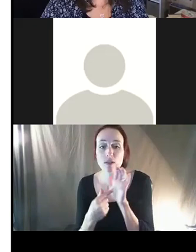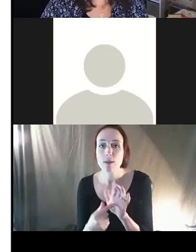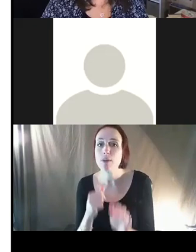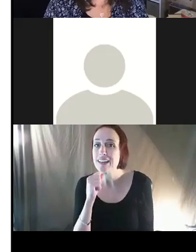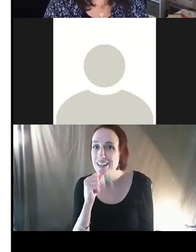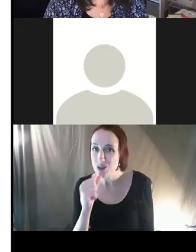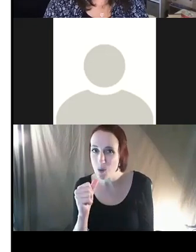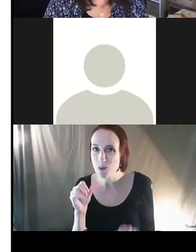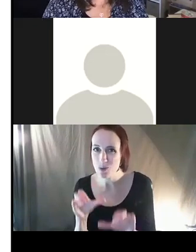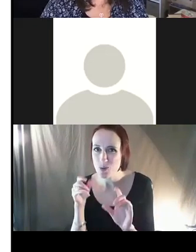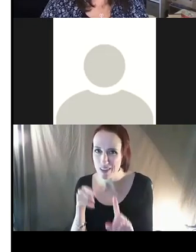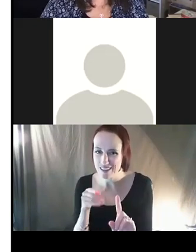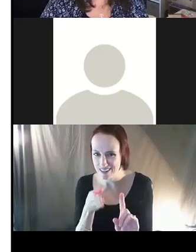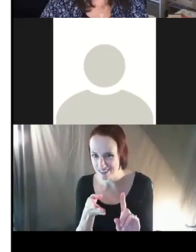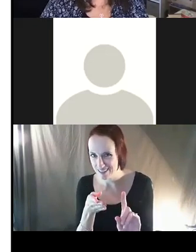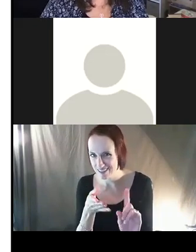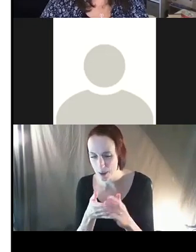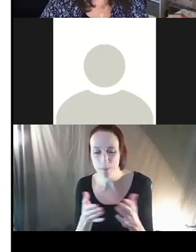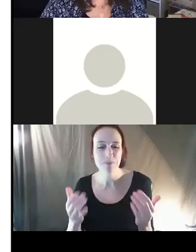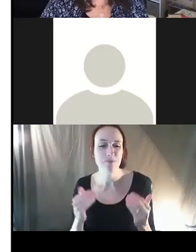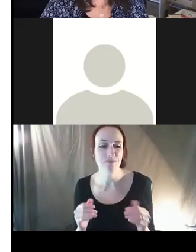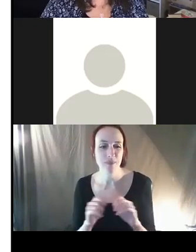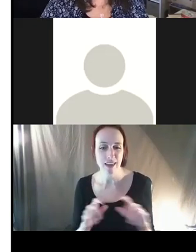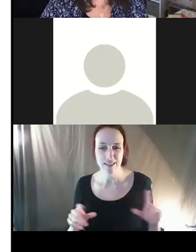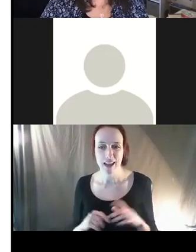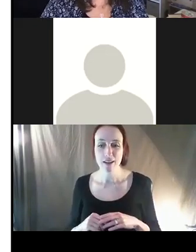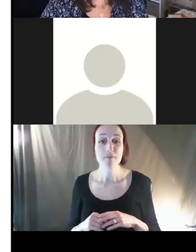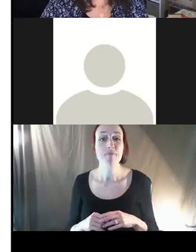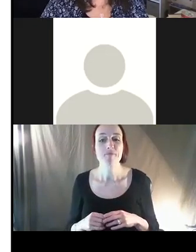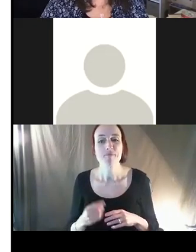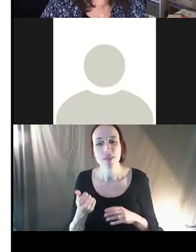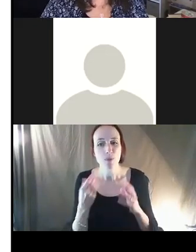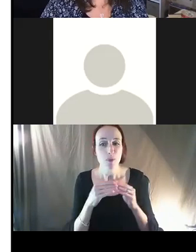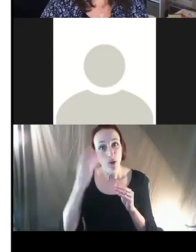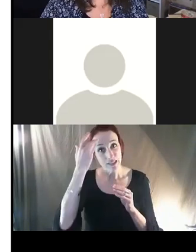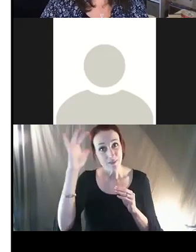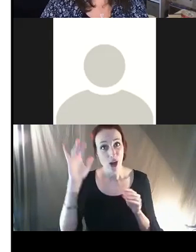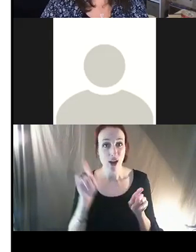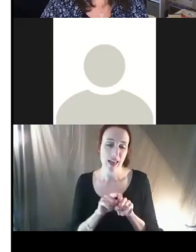Let's go to the next slide. I got a little smarter, thank goodness as I aged and practicing.